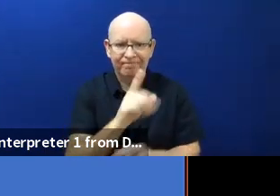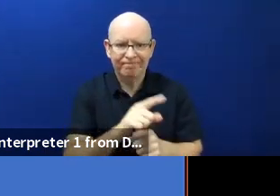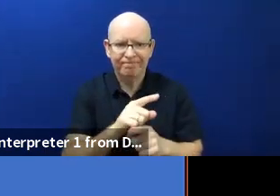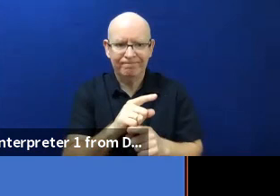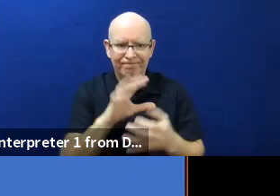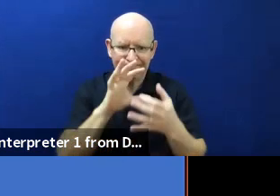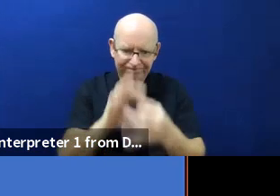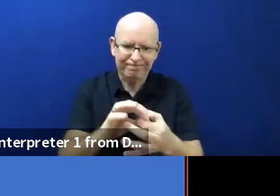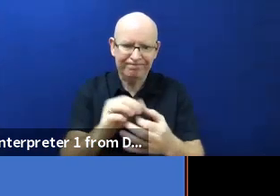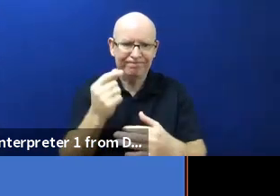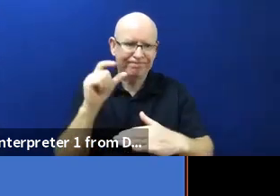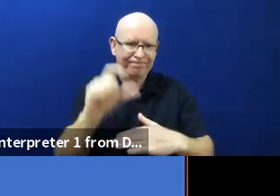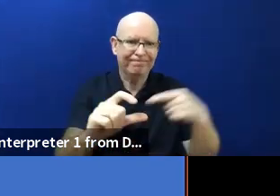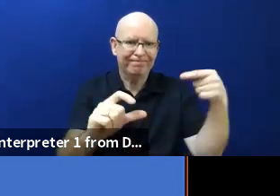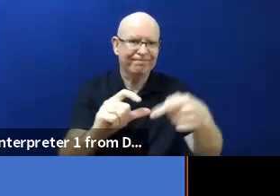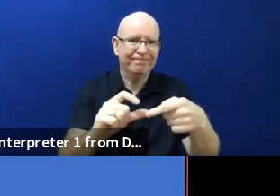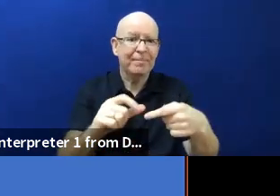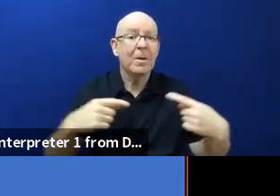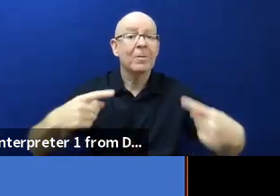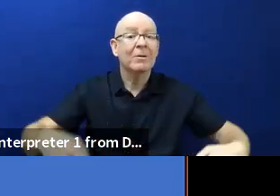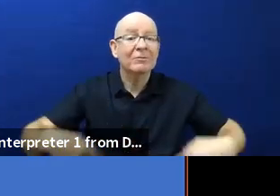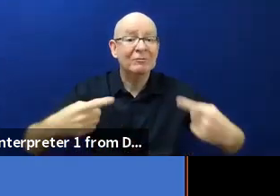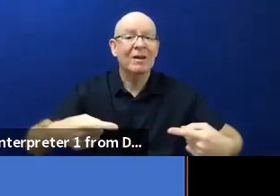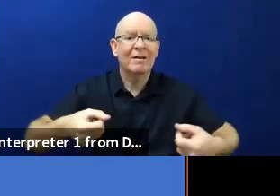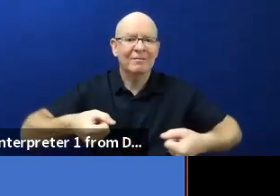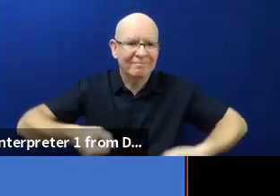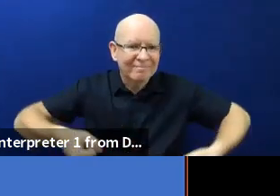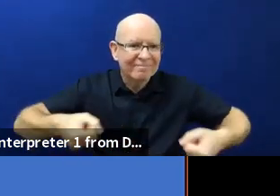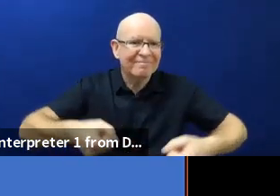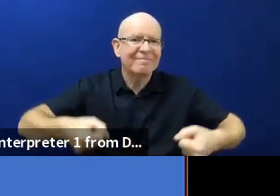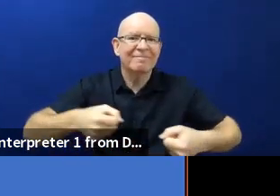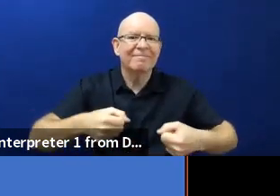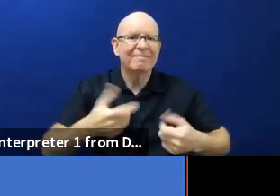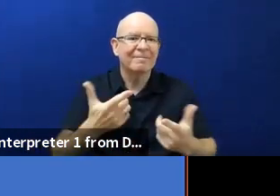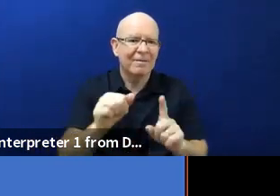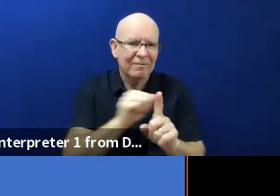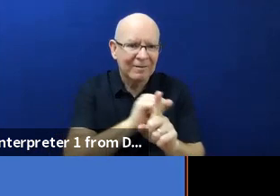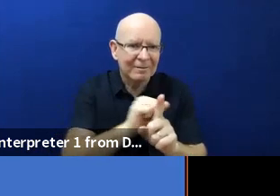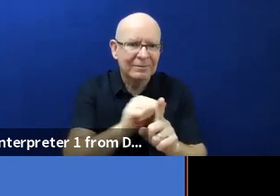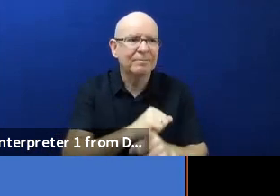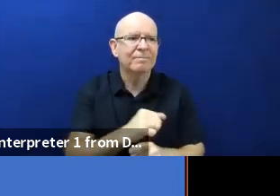want services for your child you will have to move either to the big town or the capital city